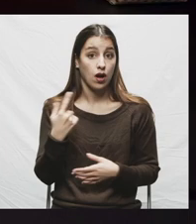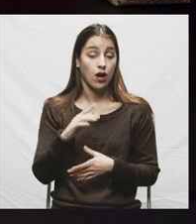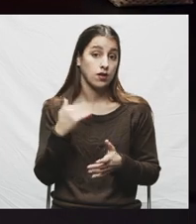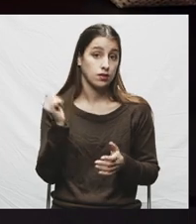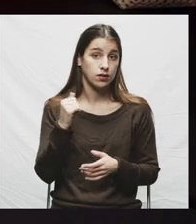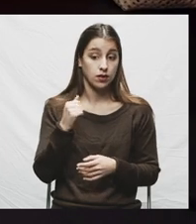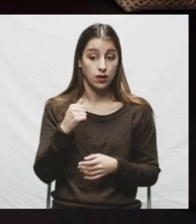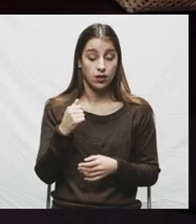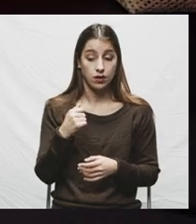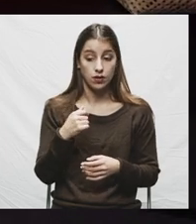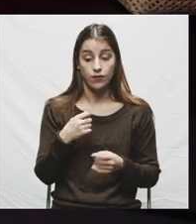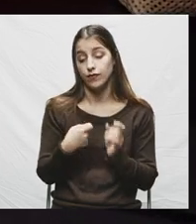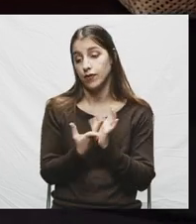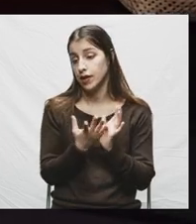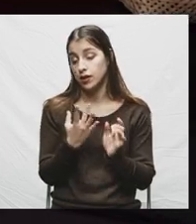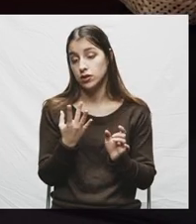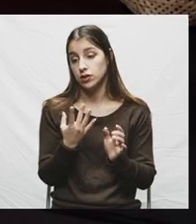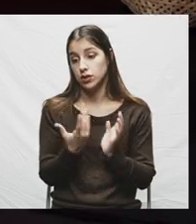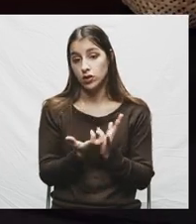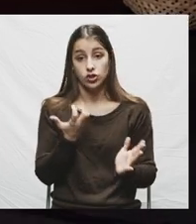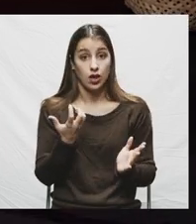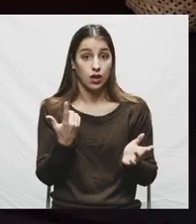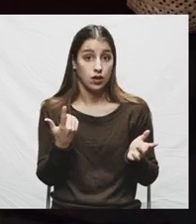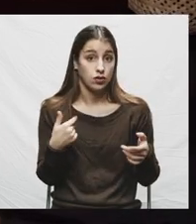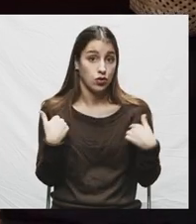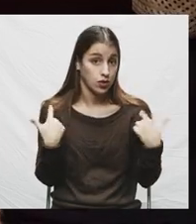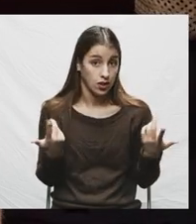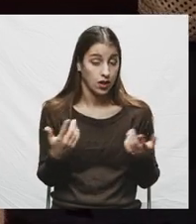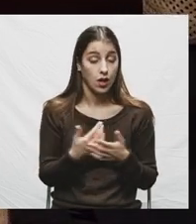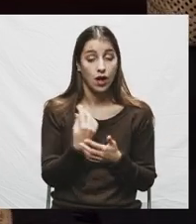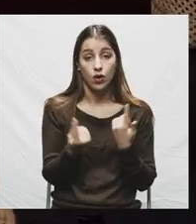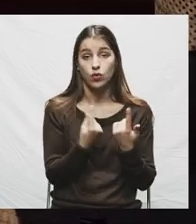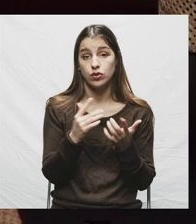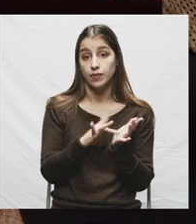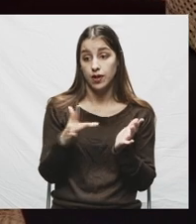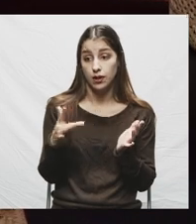Though from the outside, people can, clearly, highlight just one, even some of the dancers can highlight one.